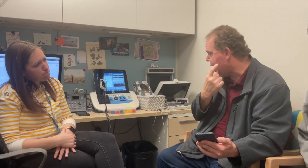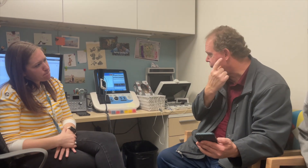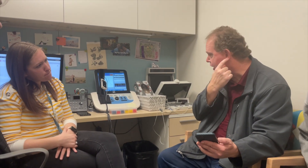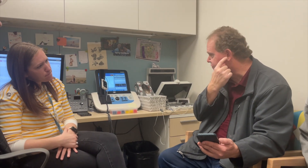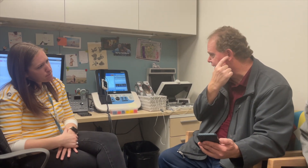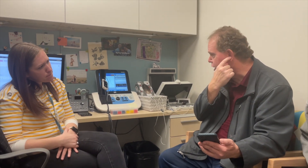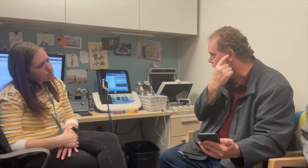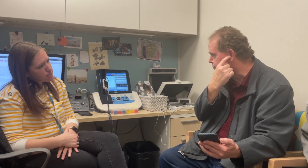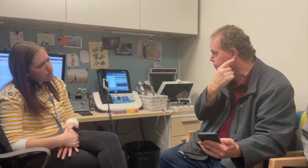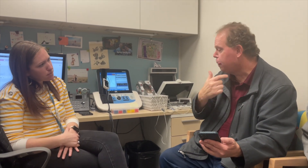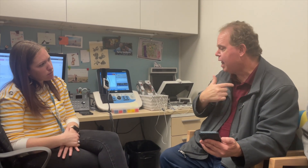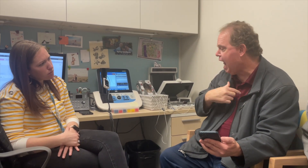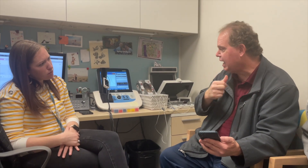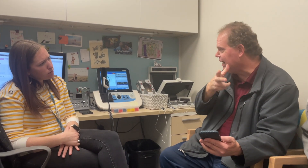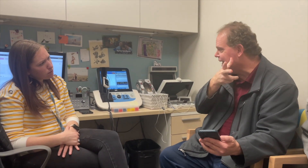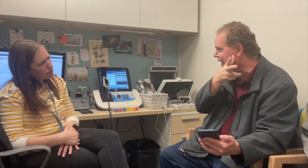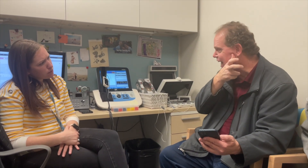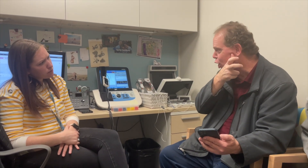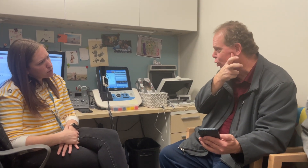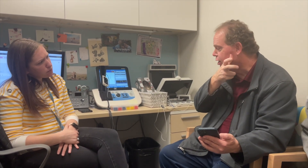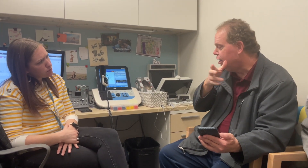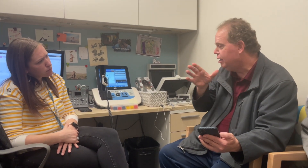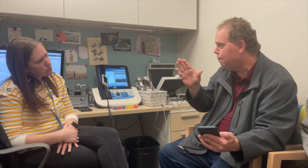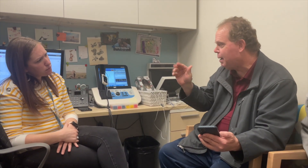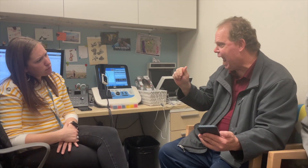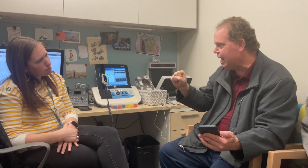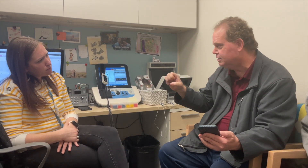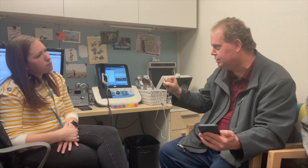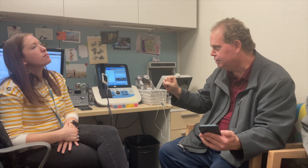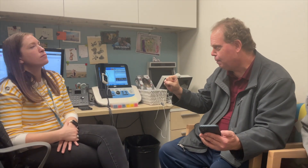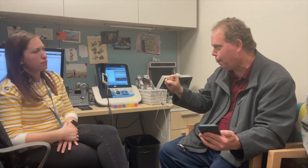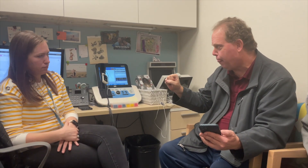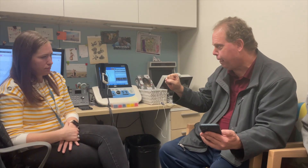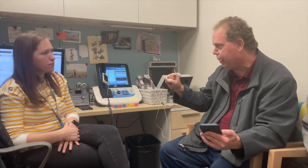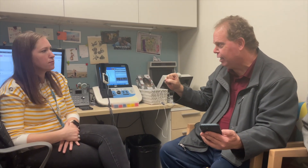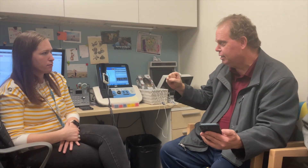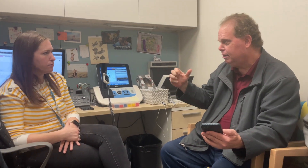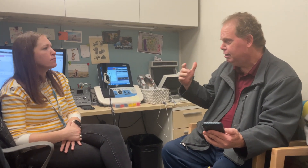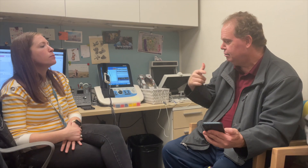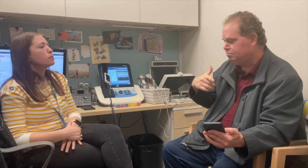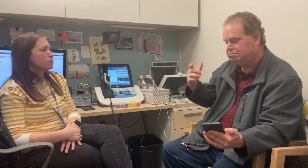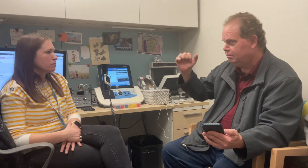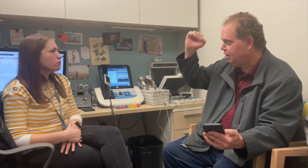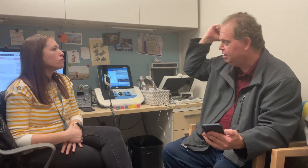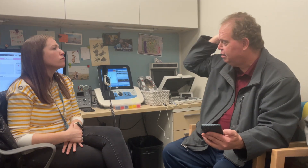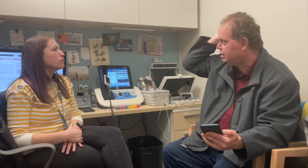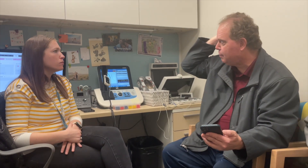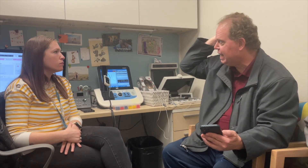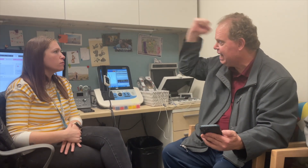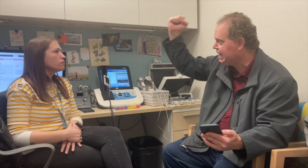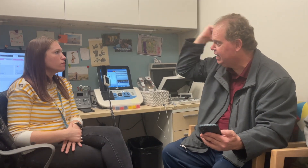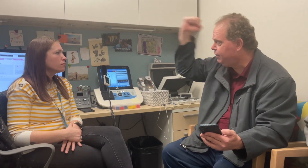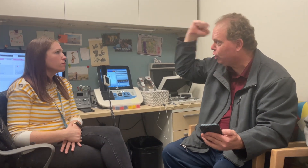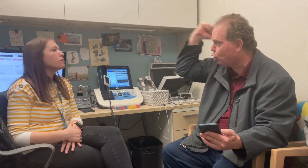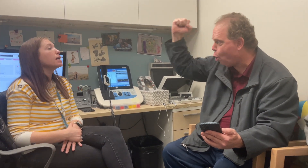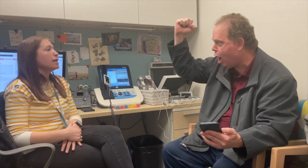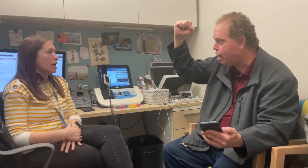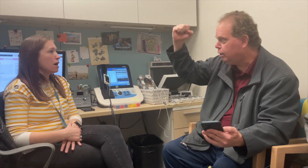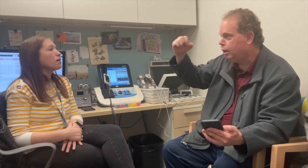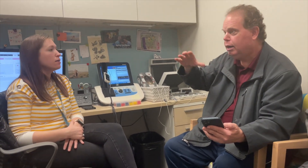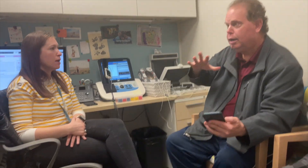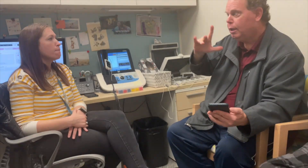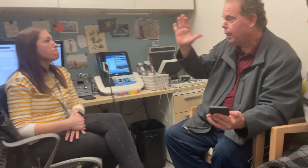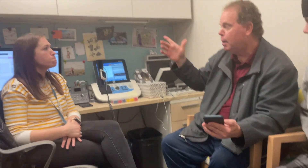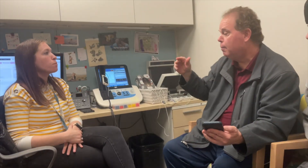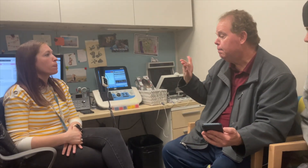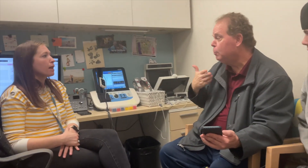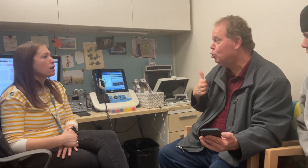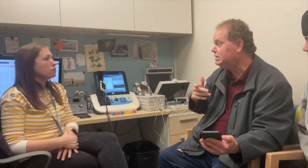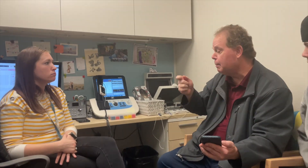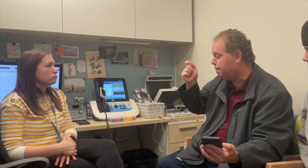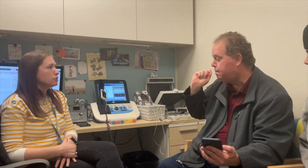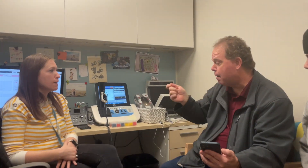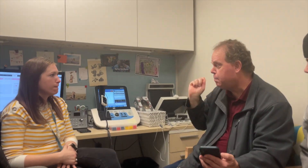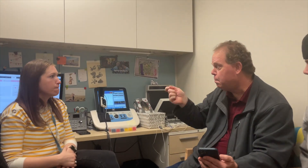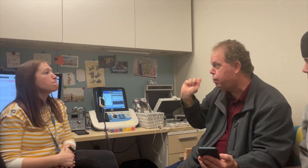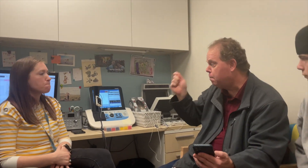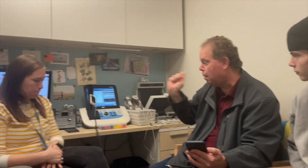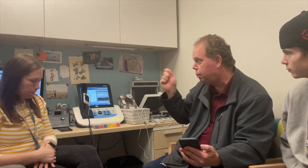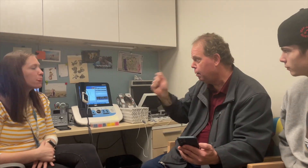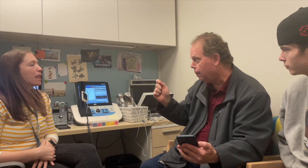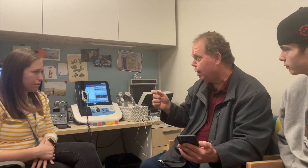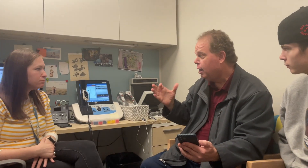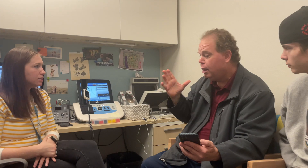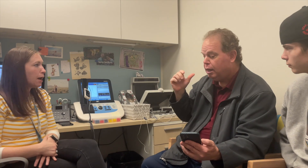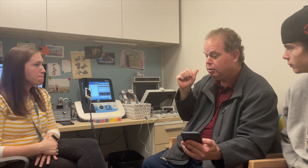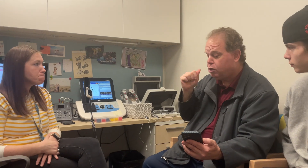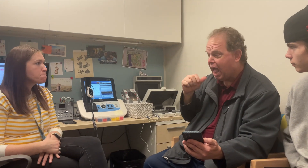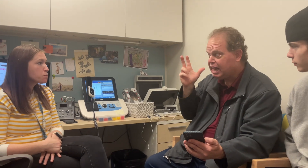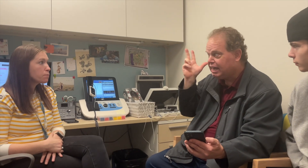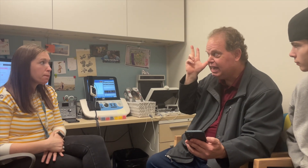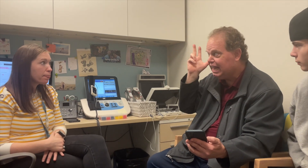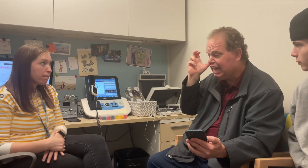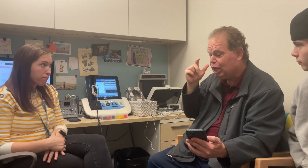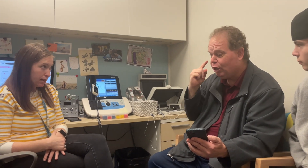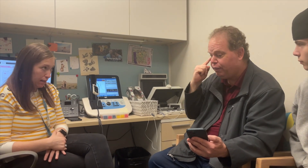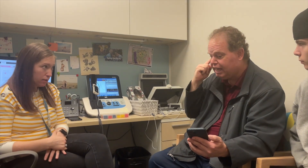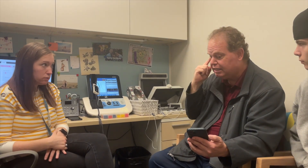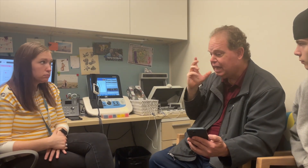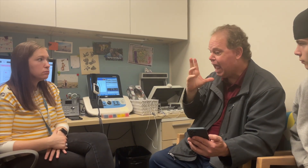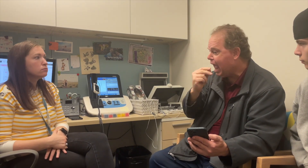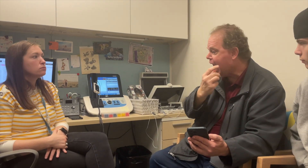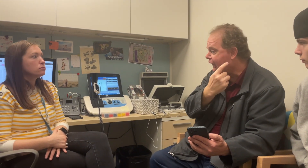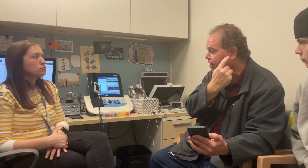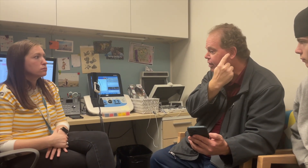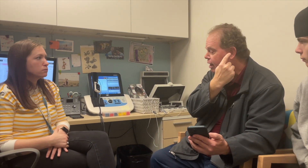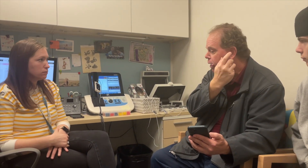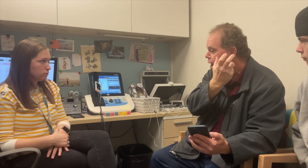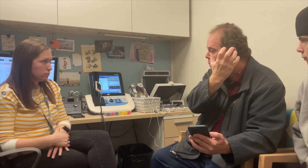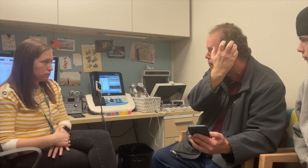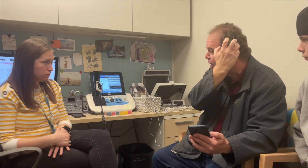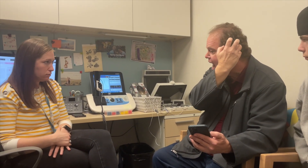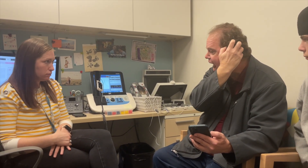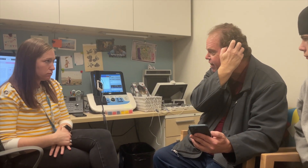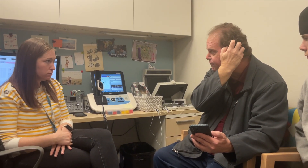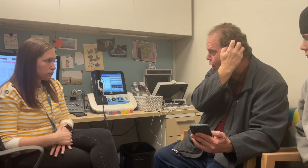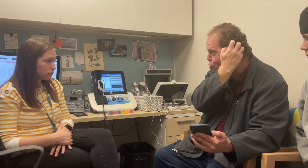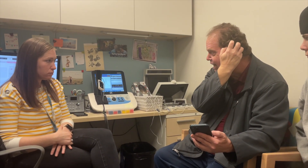my I can hear back M mhm H the door yeah yeah move the yeah so I can hear this and handon